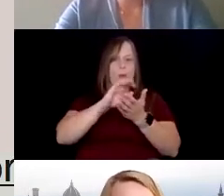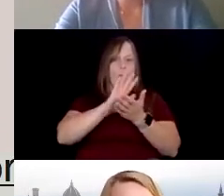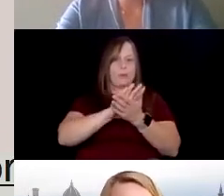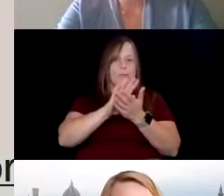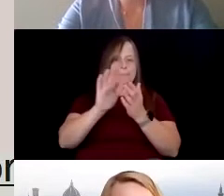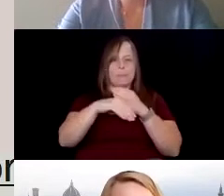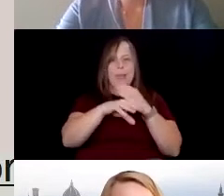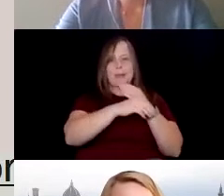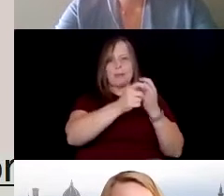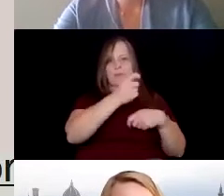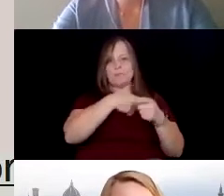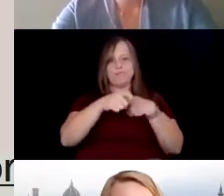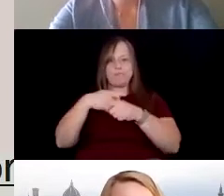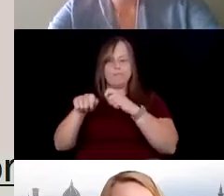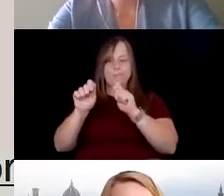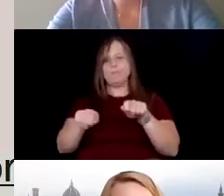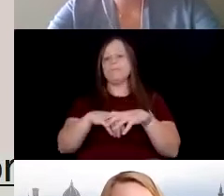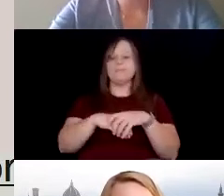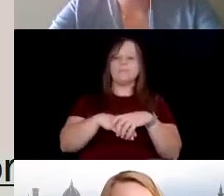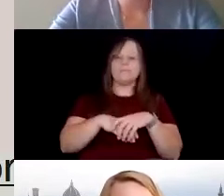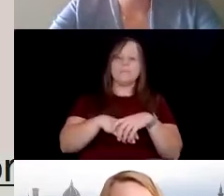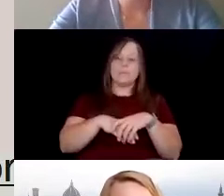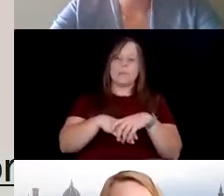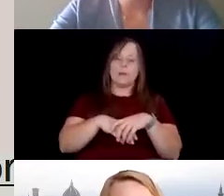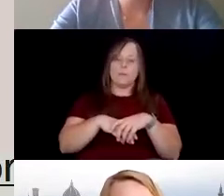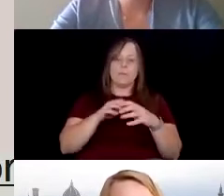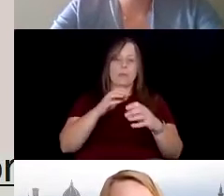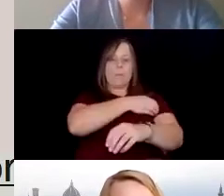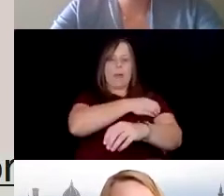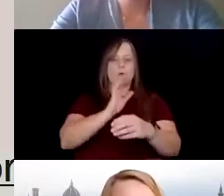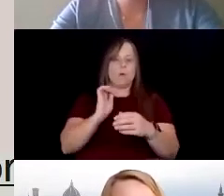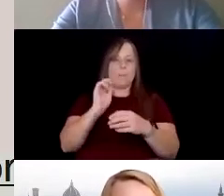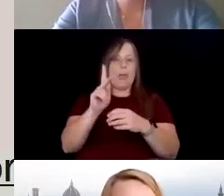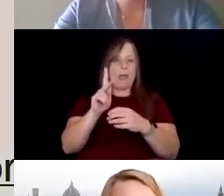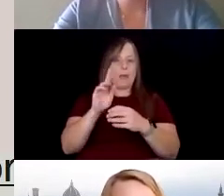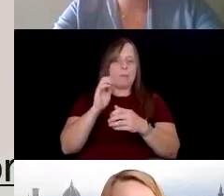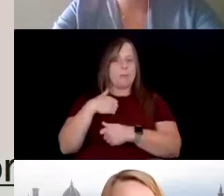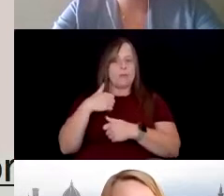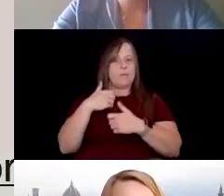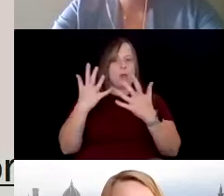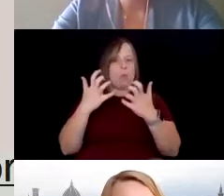And the Board for Correction of Records also has the power to reinstate someone into the military, if they're seeking to be reinstated,